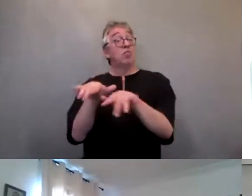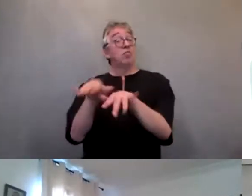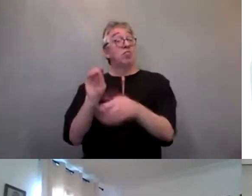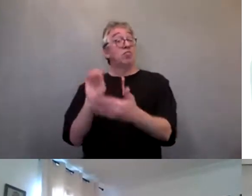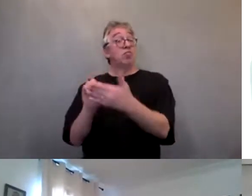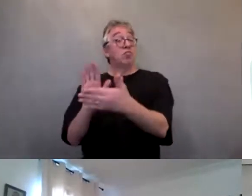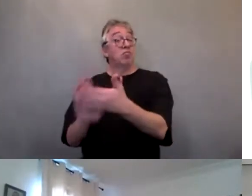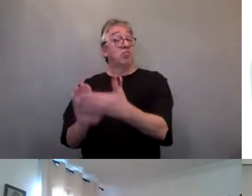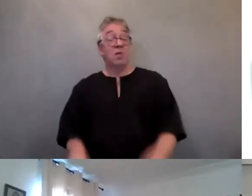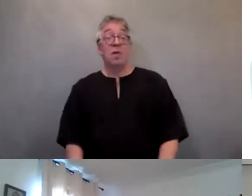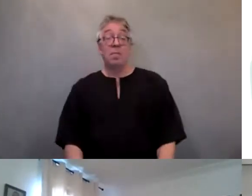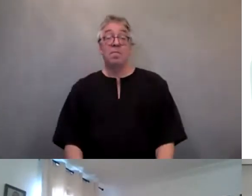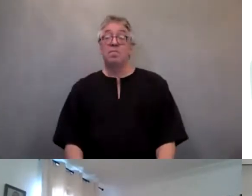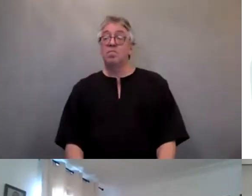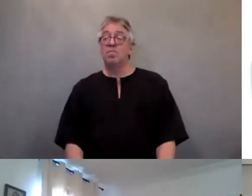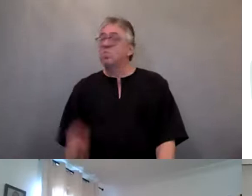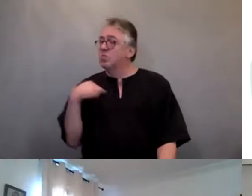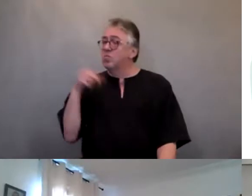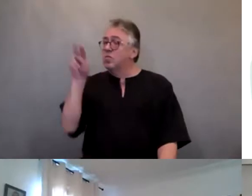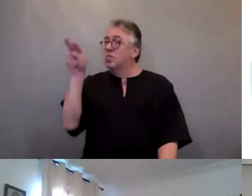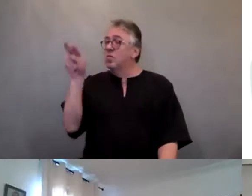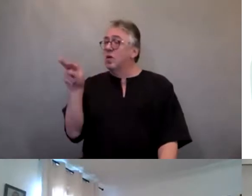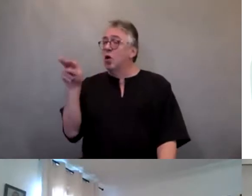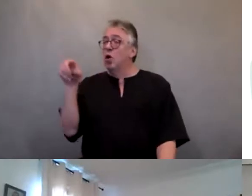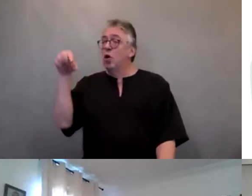Q&A section, and I will go over the questions and some